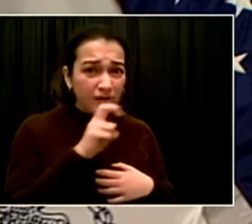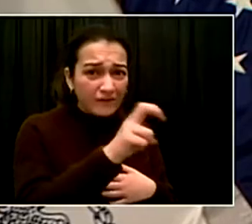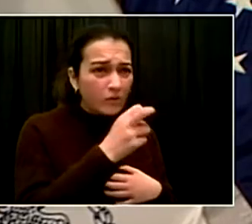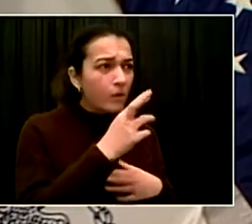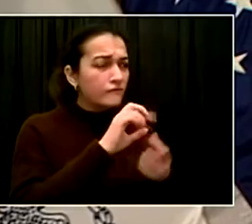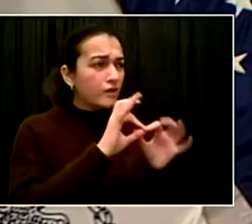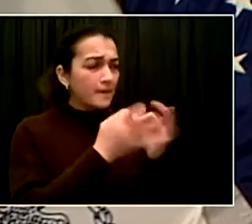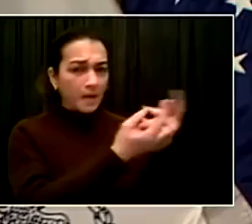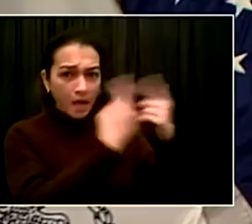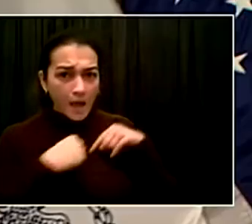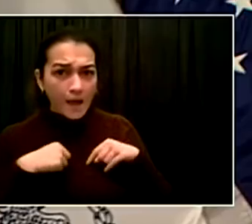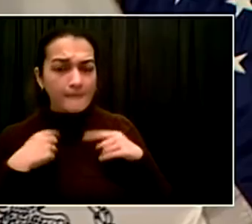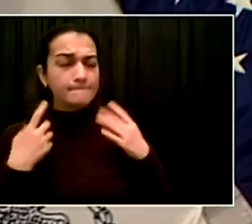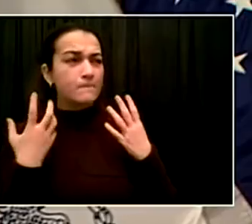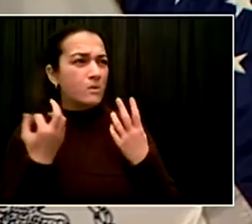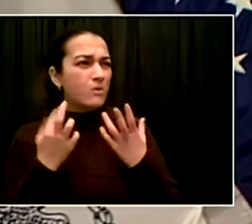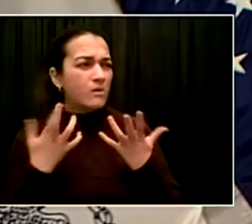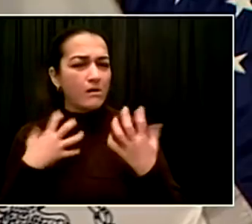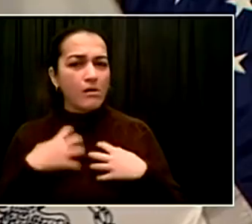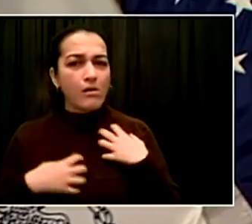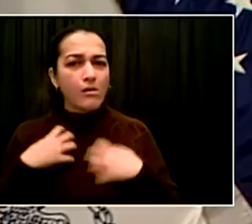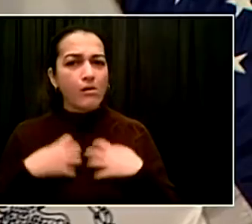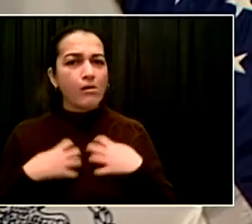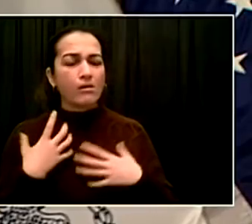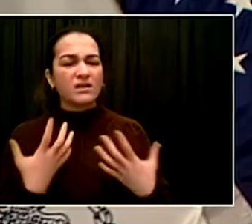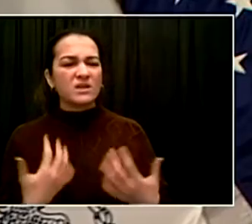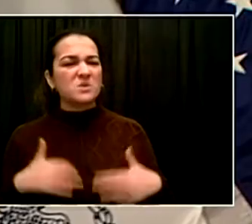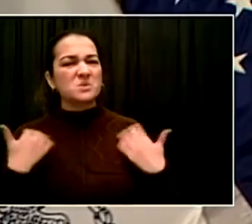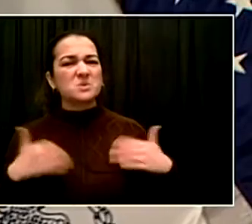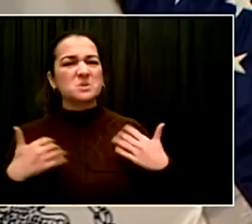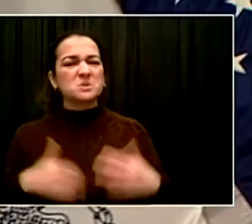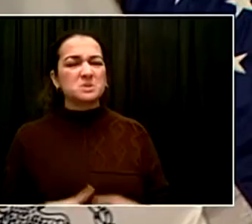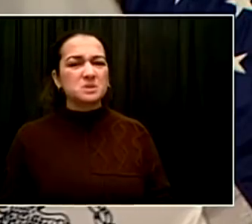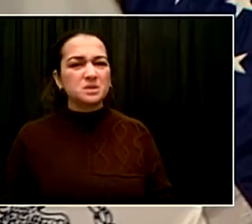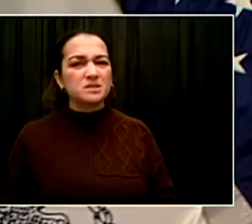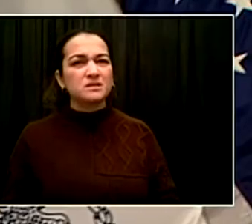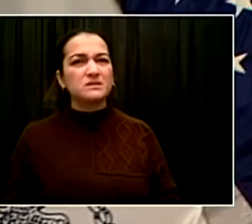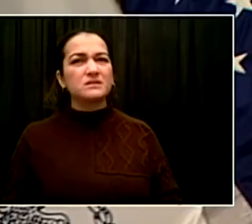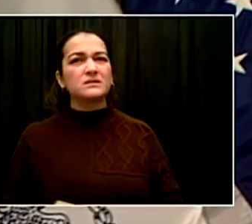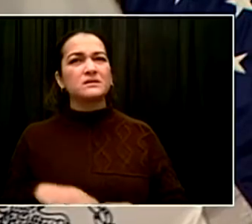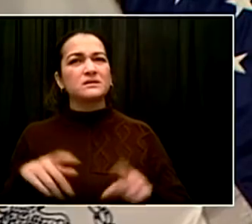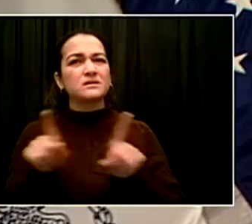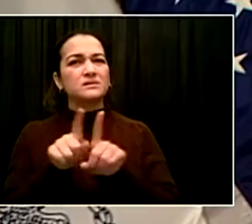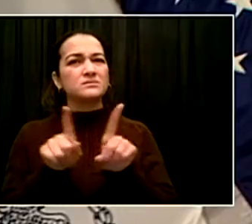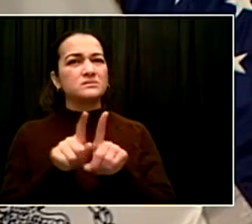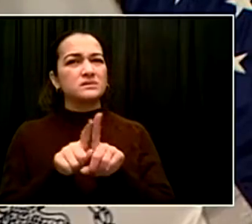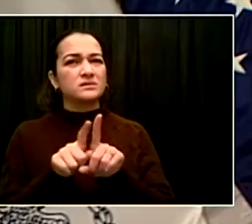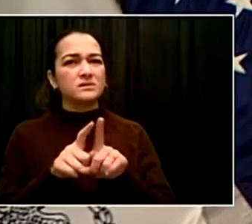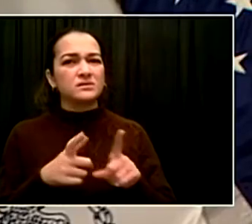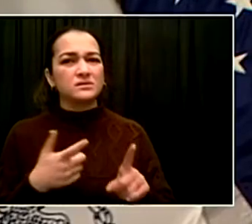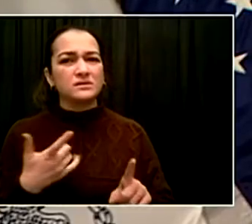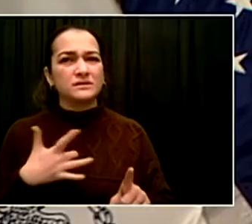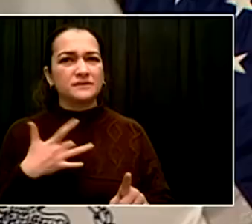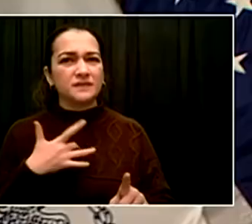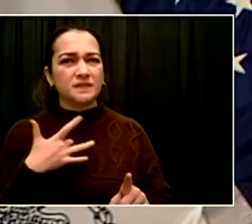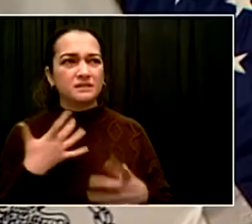I THINK PEOPLE. DO I HAVE MY FAMILY OVER? WHILE ALSO BALANCING THIS